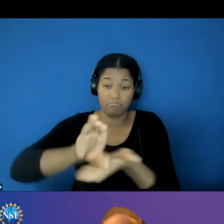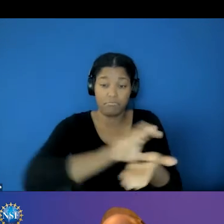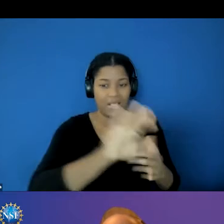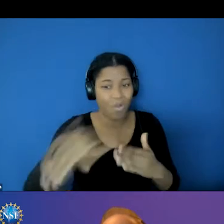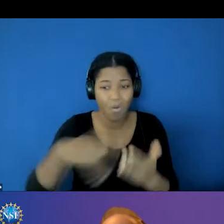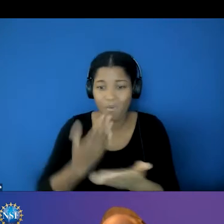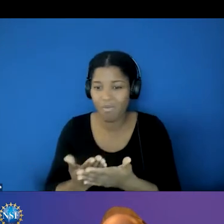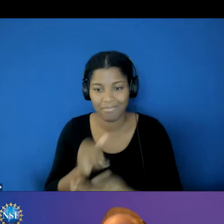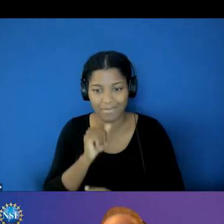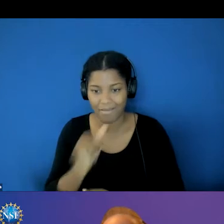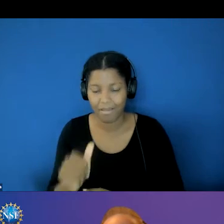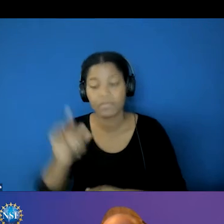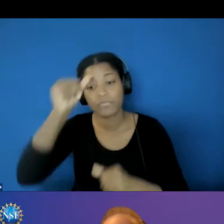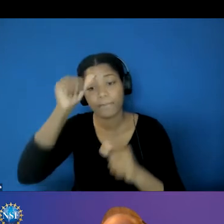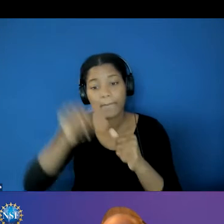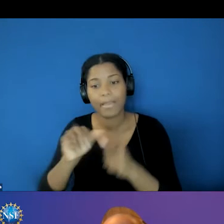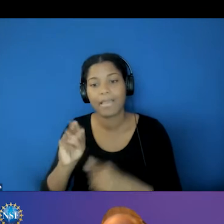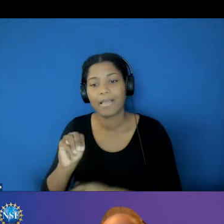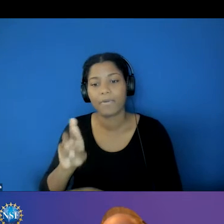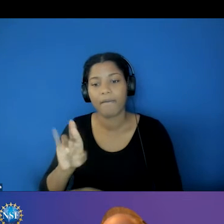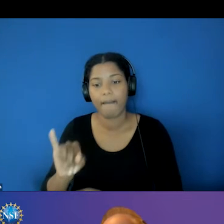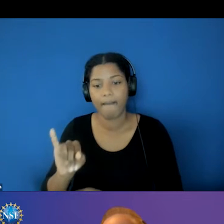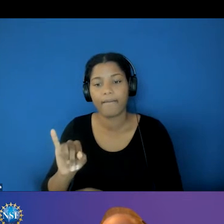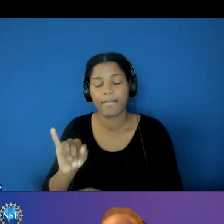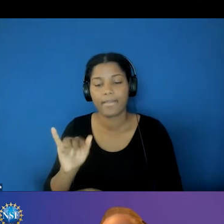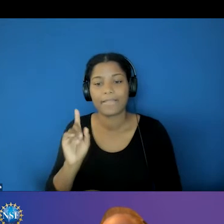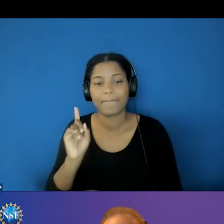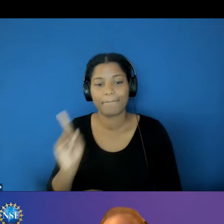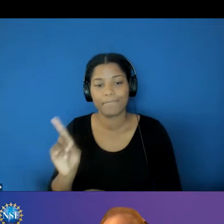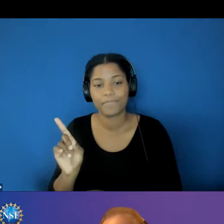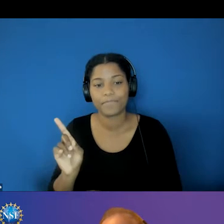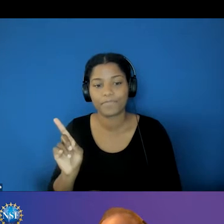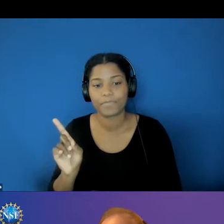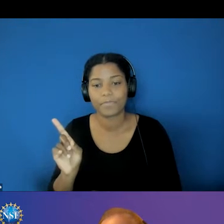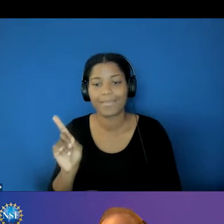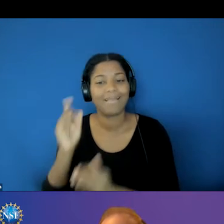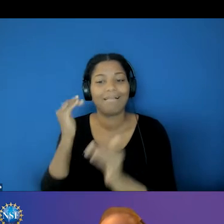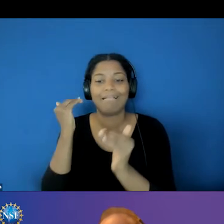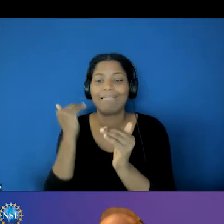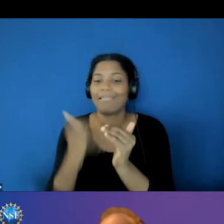Remember that MRI is a, limited submission competition.